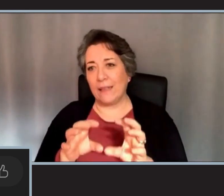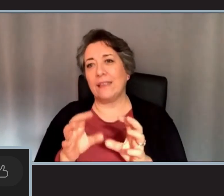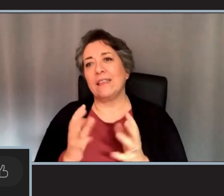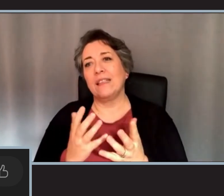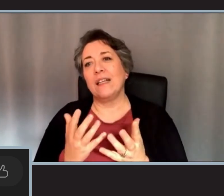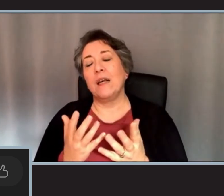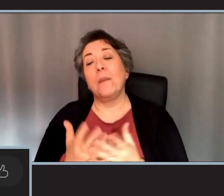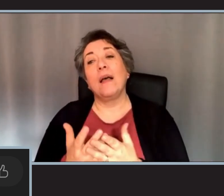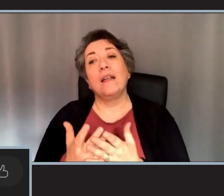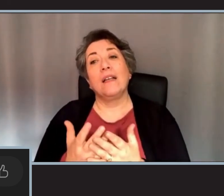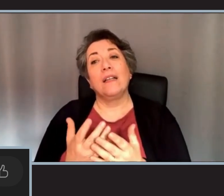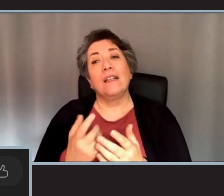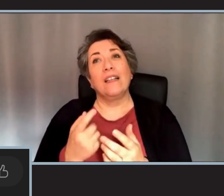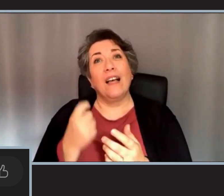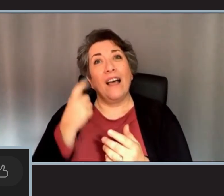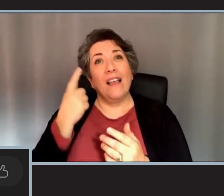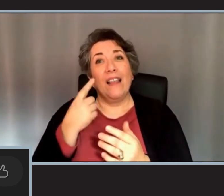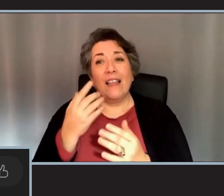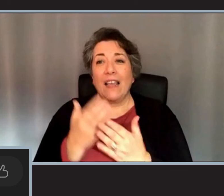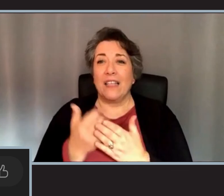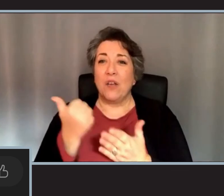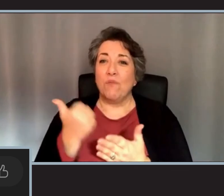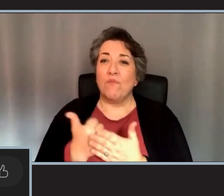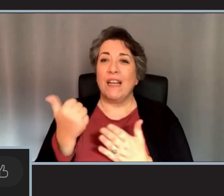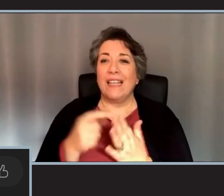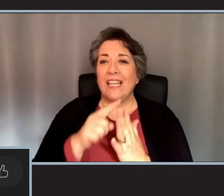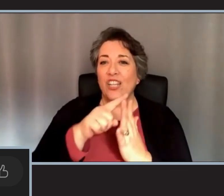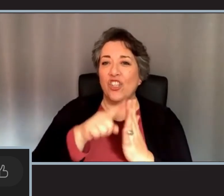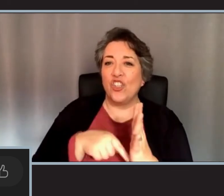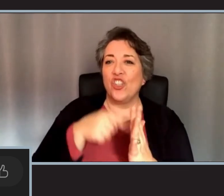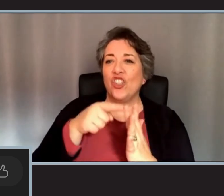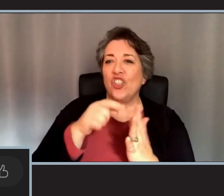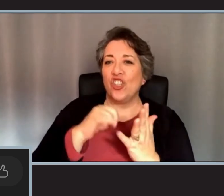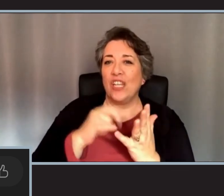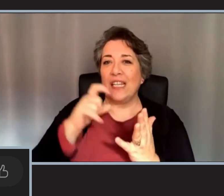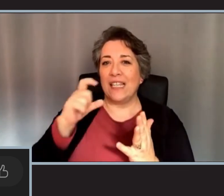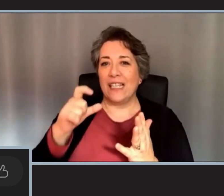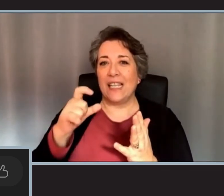There is a brilliant JISC accessibility maths group who are working on that and one of my